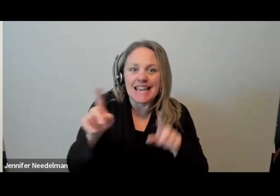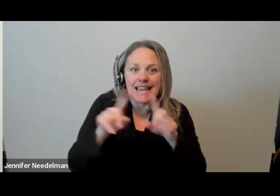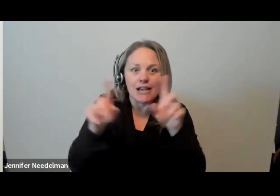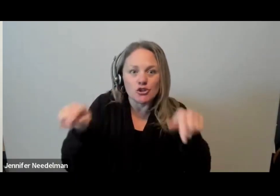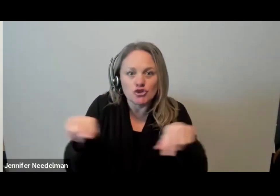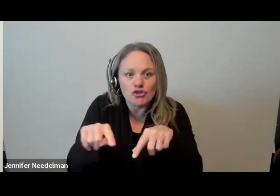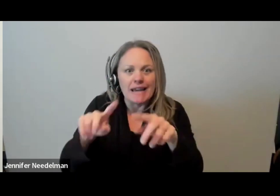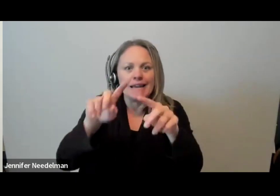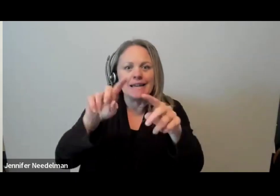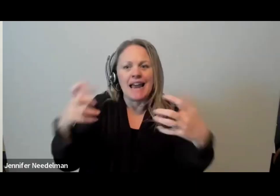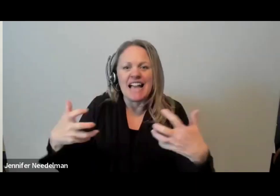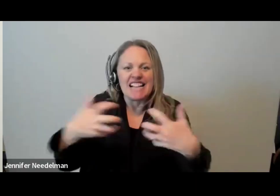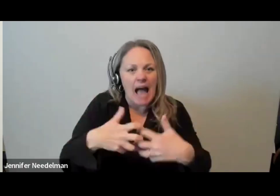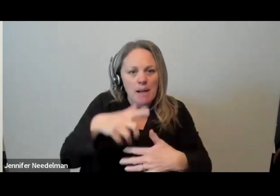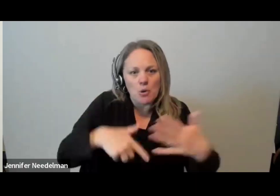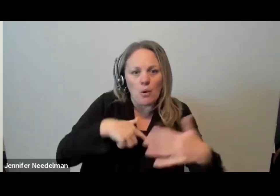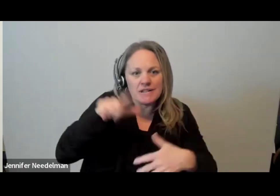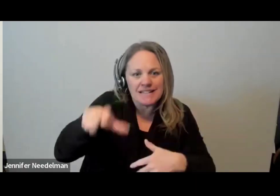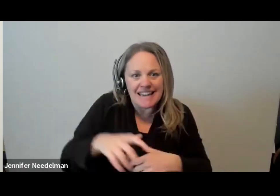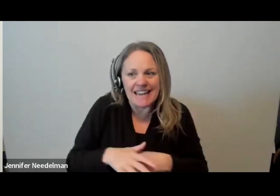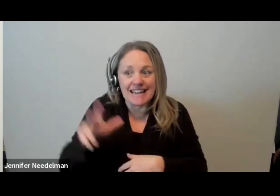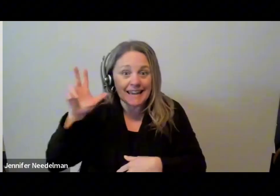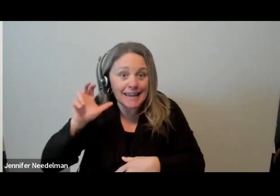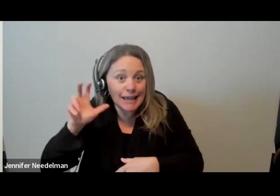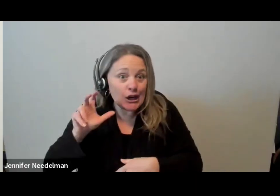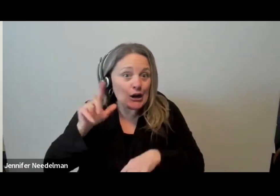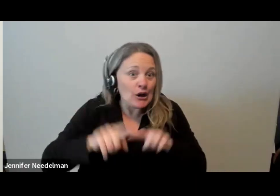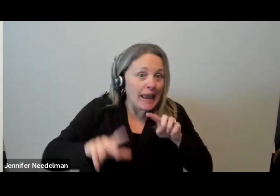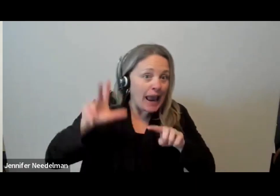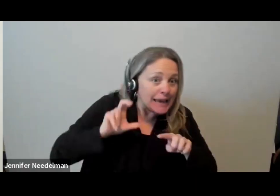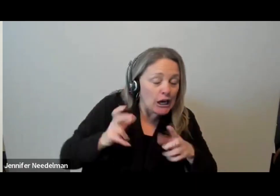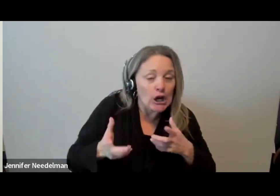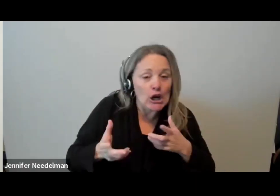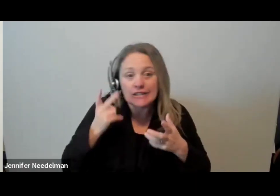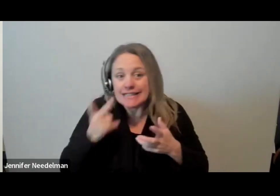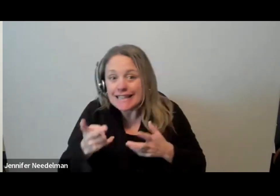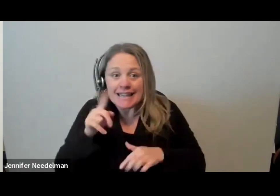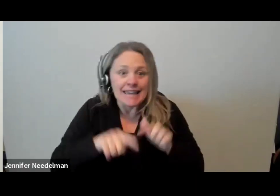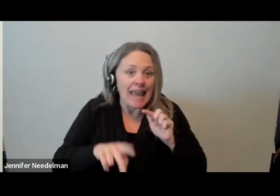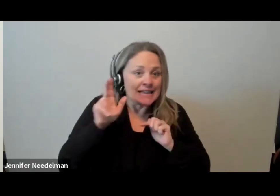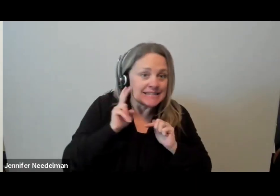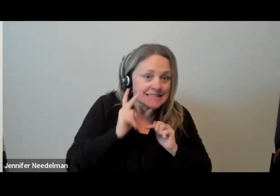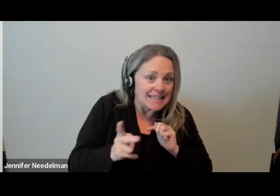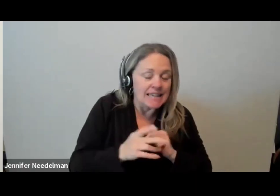whether they can hear it, whether they can't hear it. We're trying to find the different access points for different players.